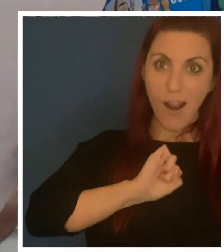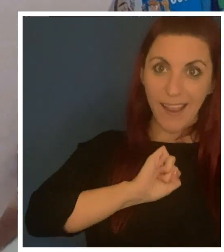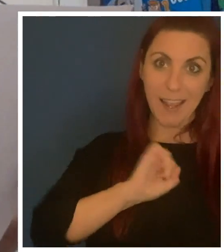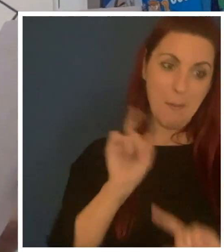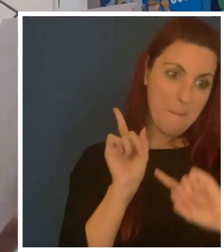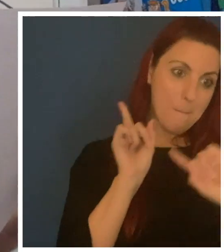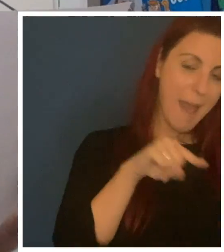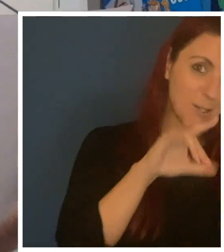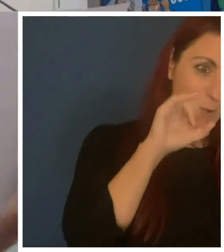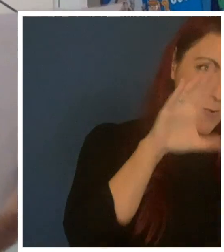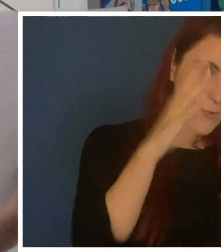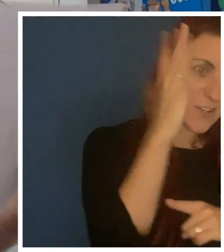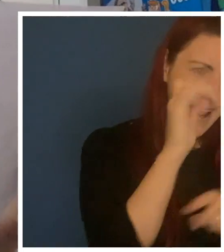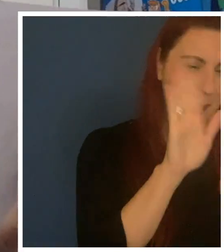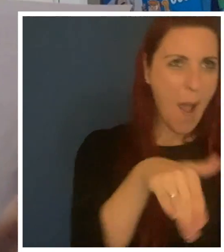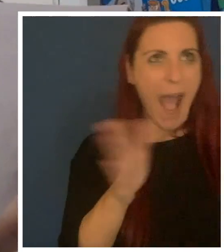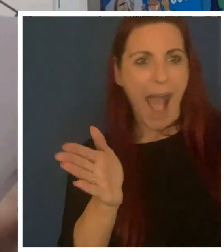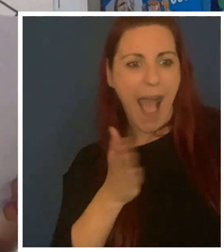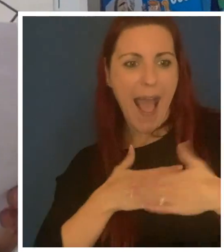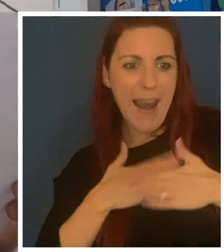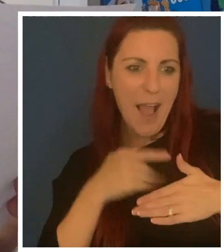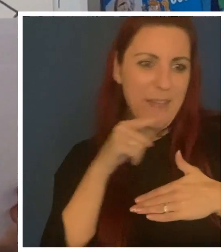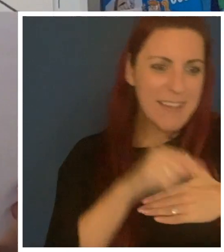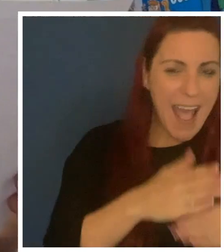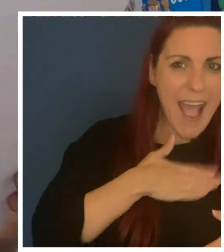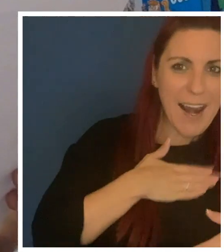going, I loving telling school kids all about sustainable energy.